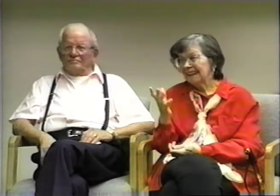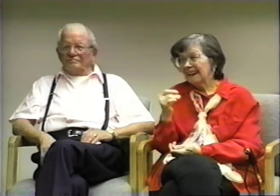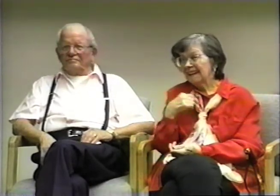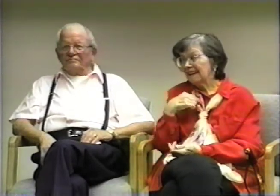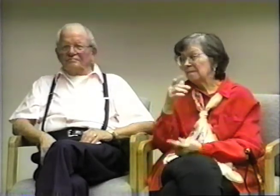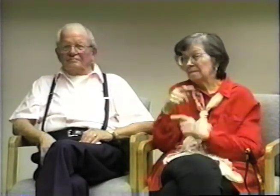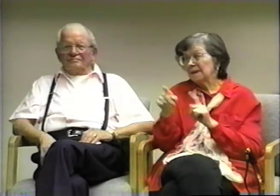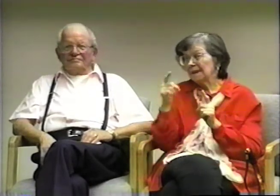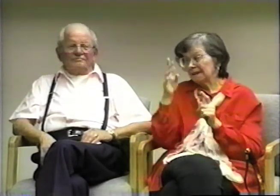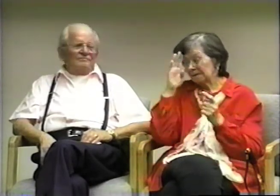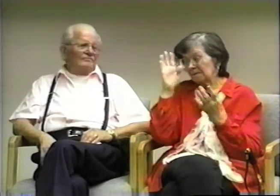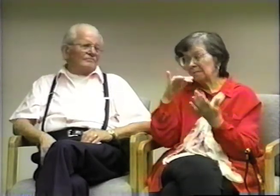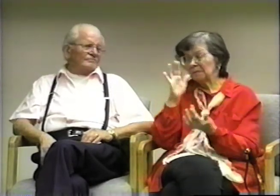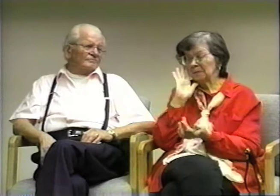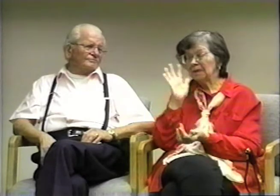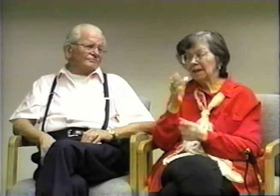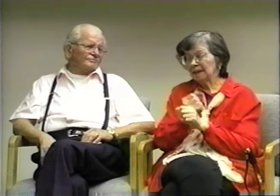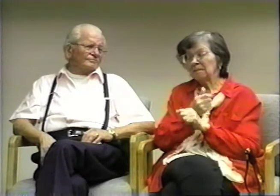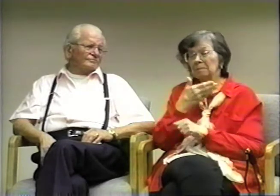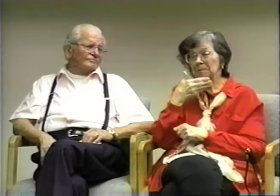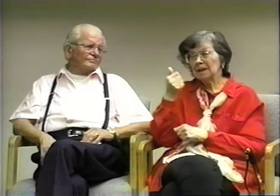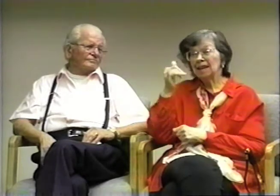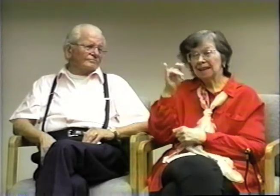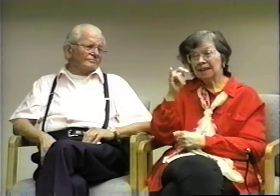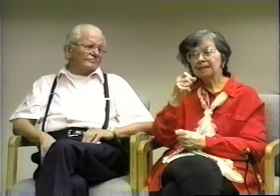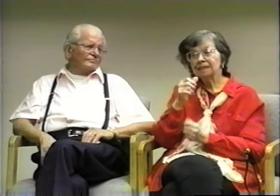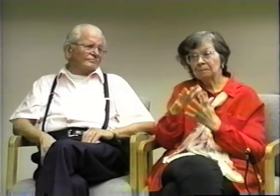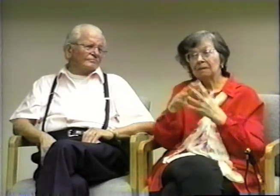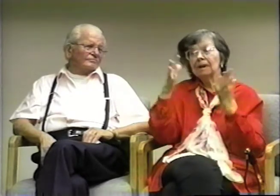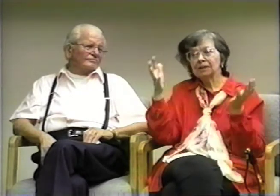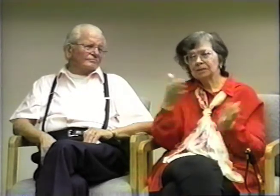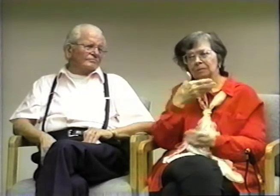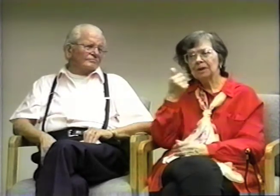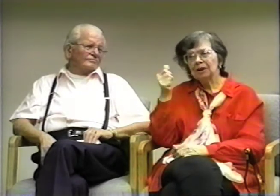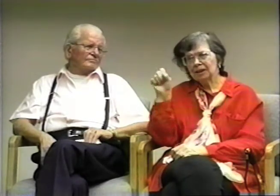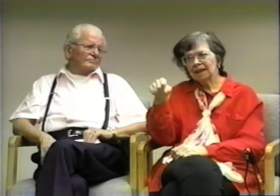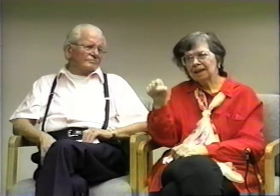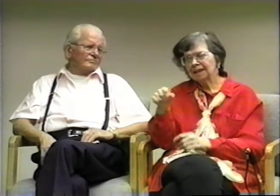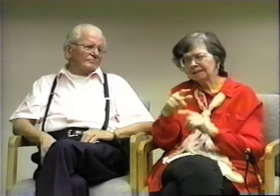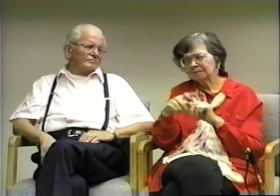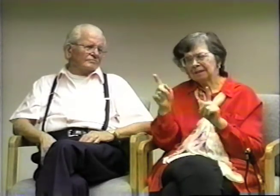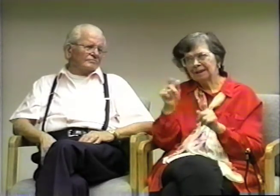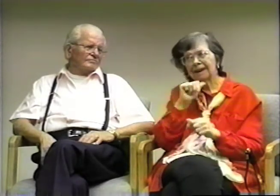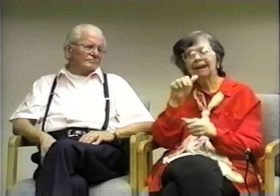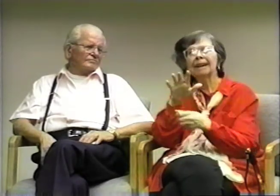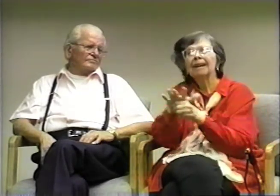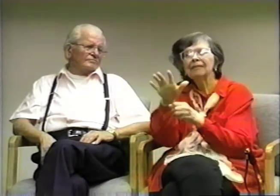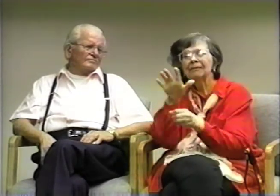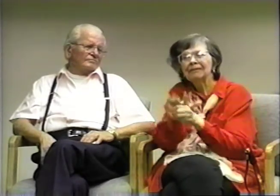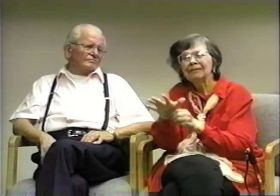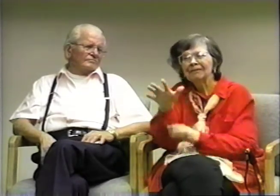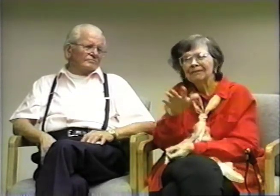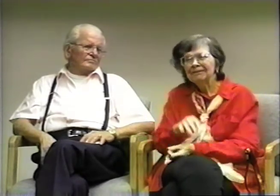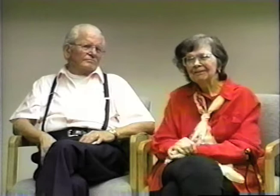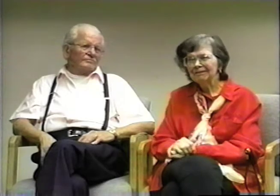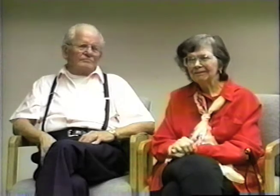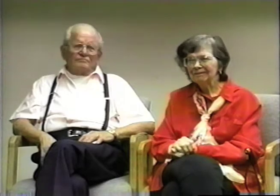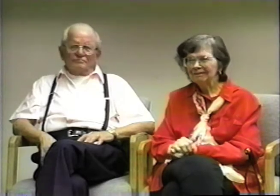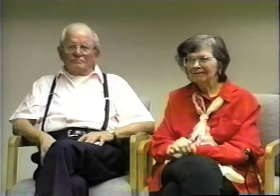So, I believe that things are better, yes. Things have improved, but not quite enough.